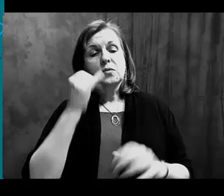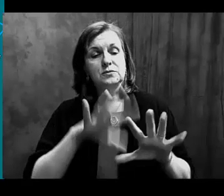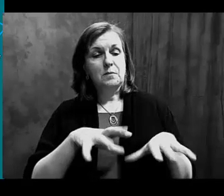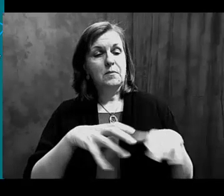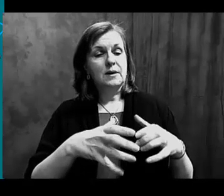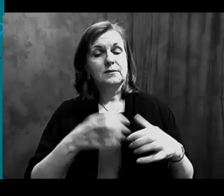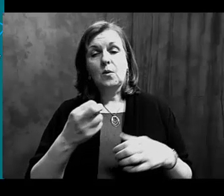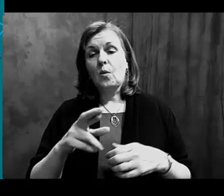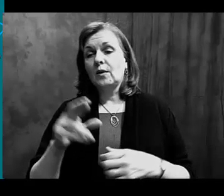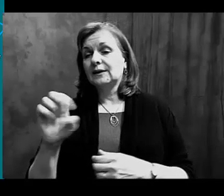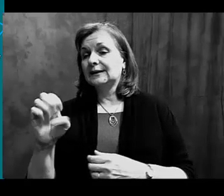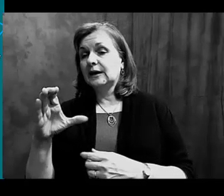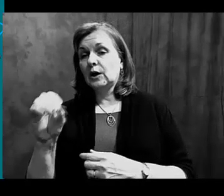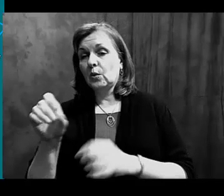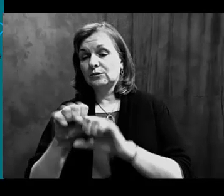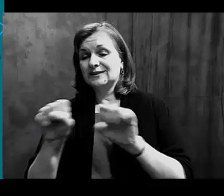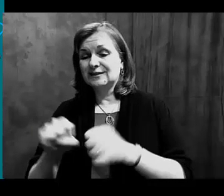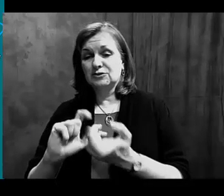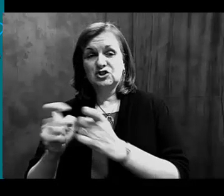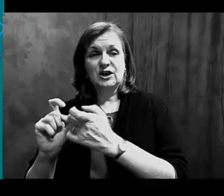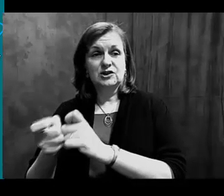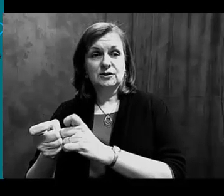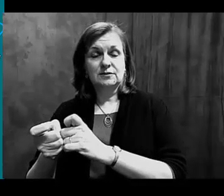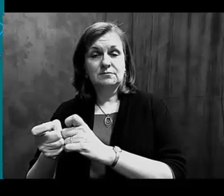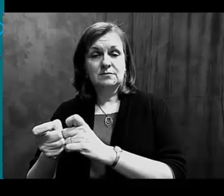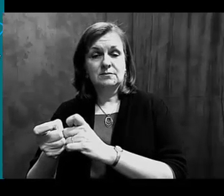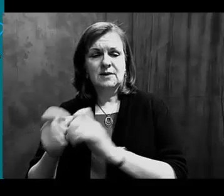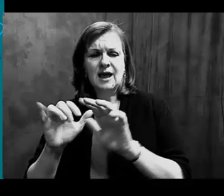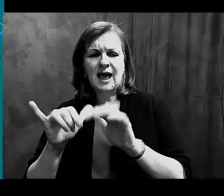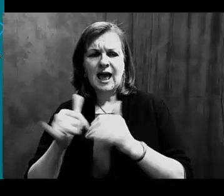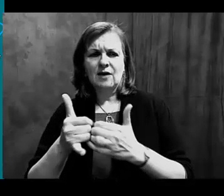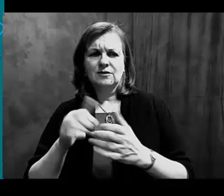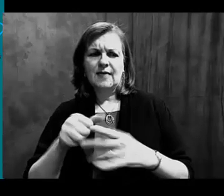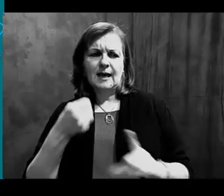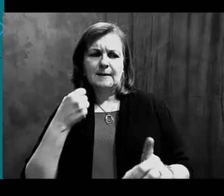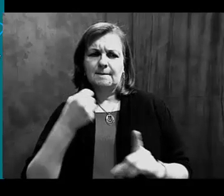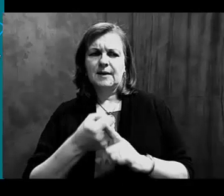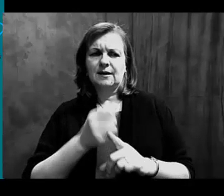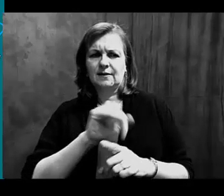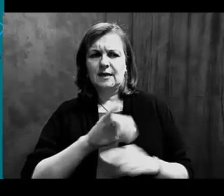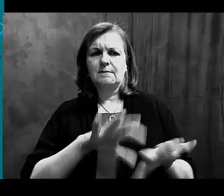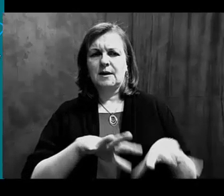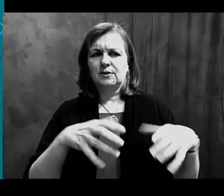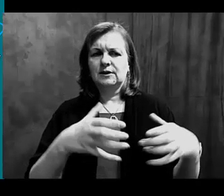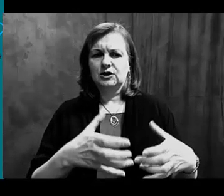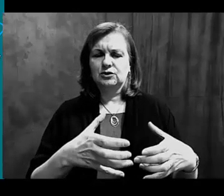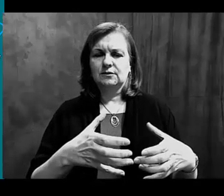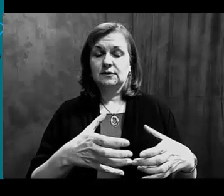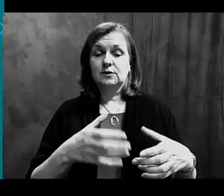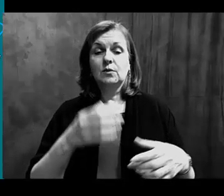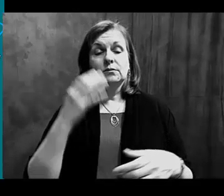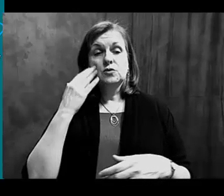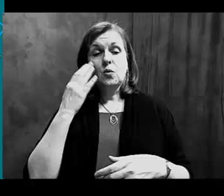so that if a population or an ecosystem changes what effect is that going to have on